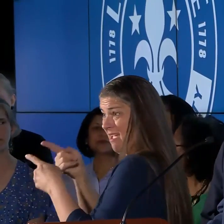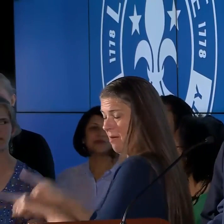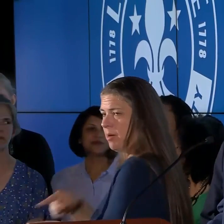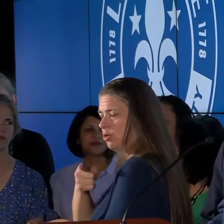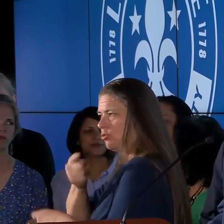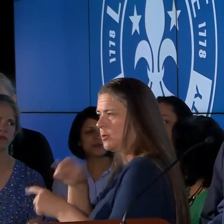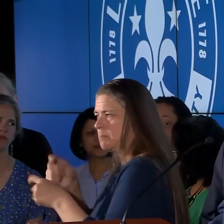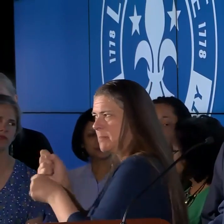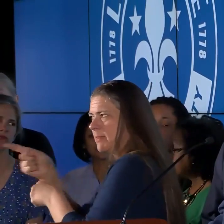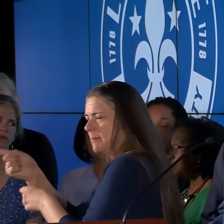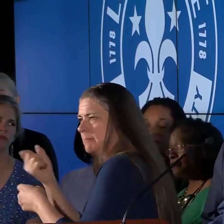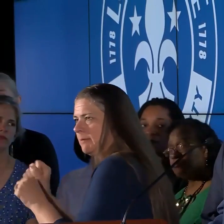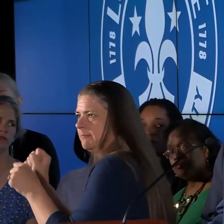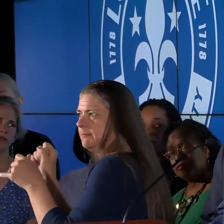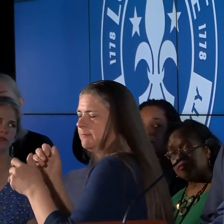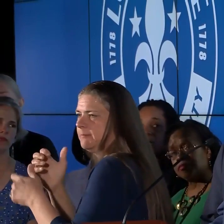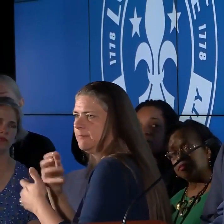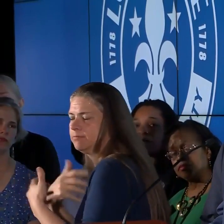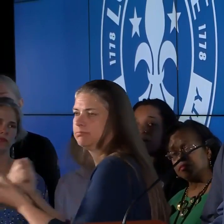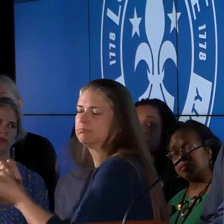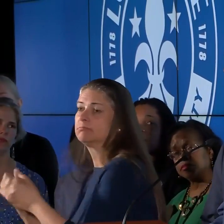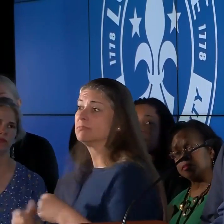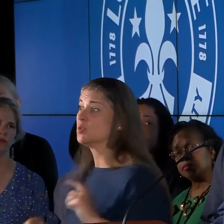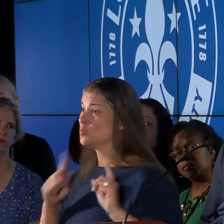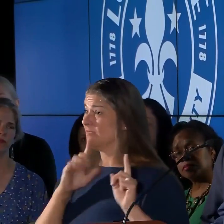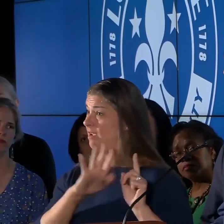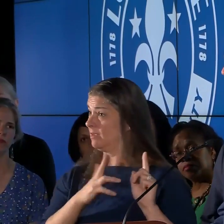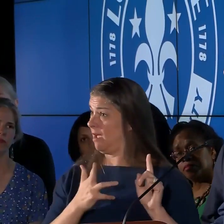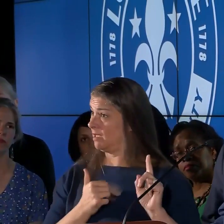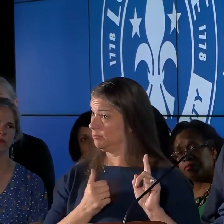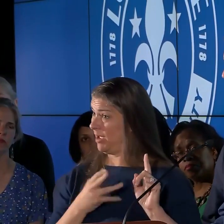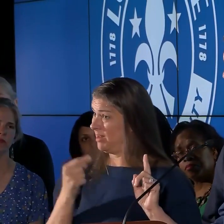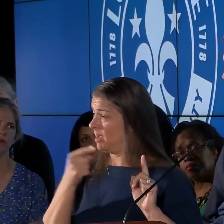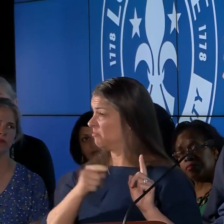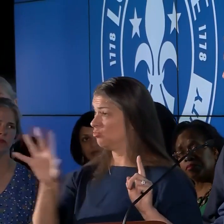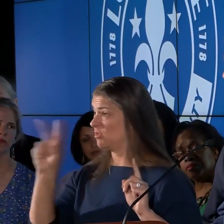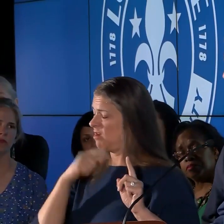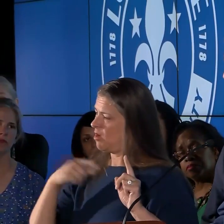and let me just say that he and his hospital have my full support and